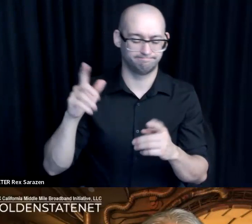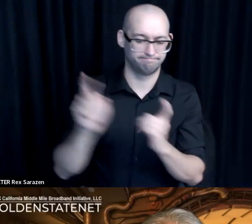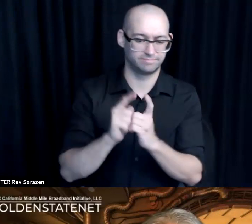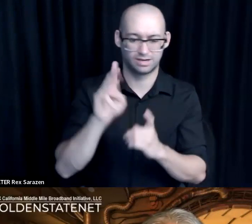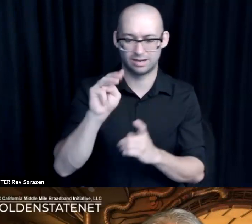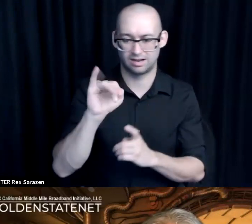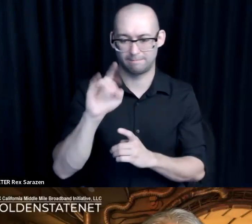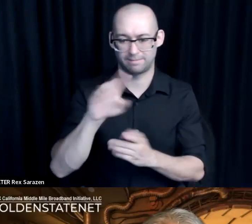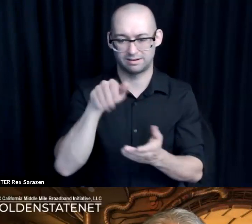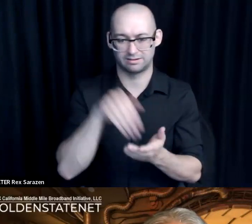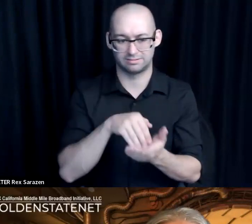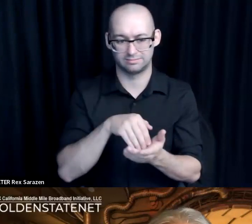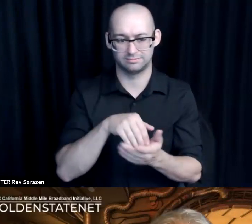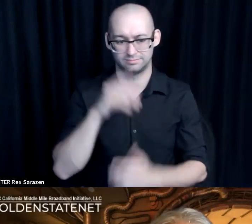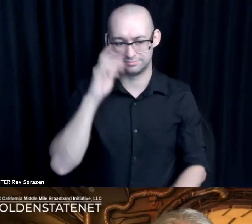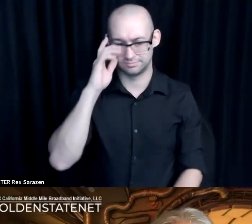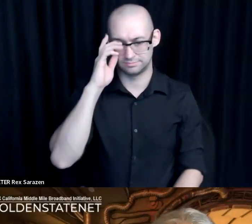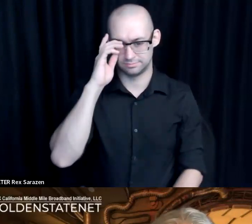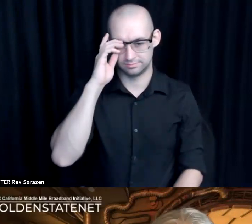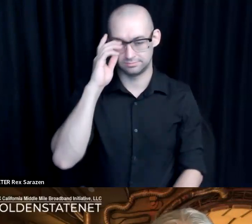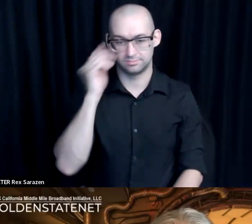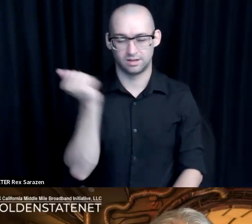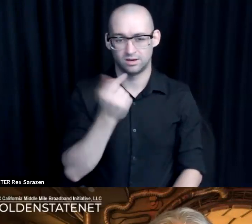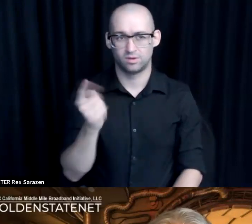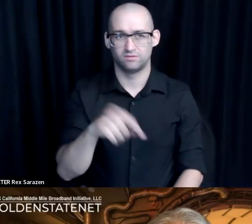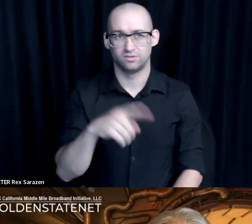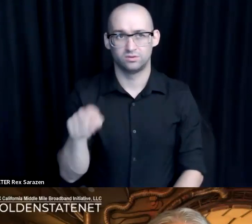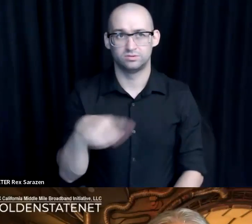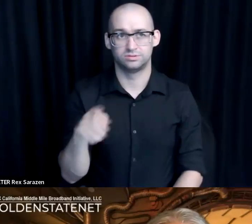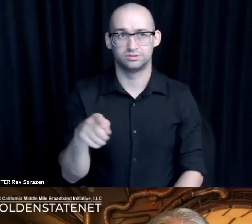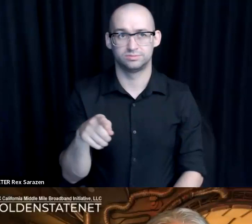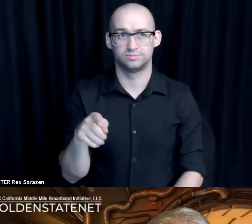and we can connect to any of those. Any of those, and and then there can be customized points. But